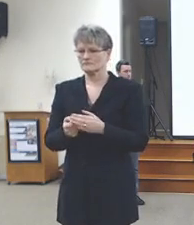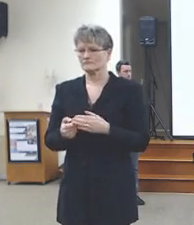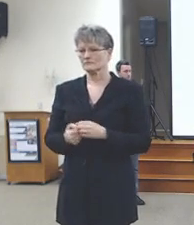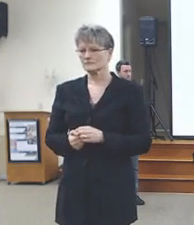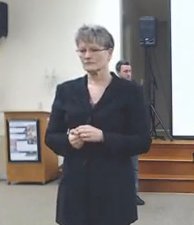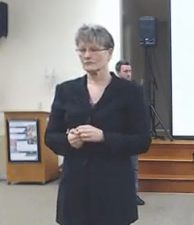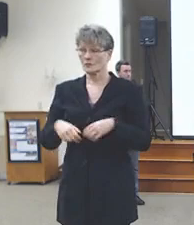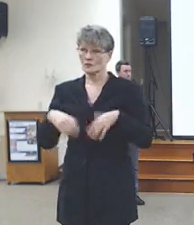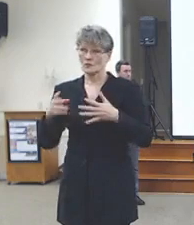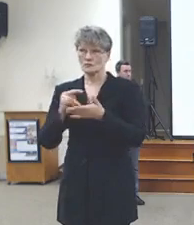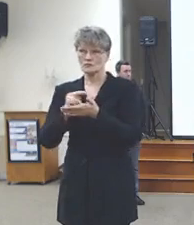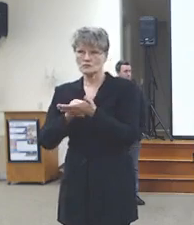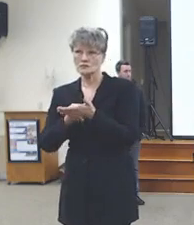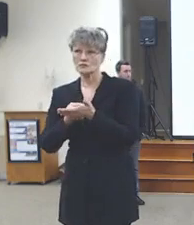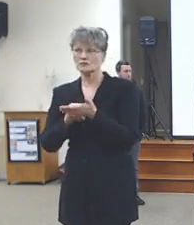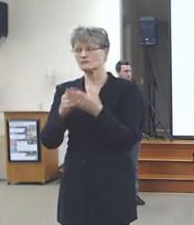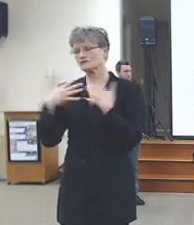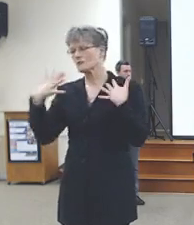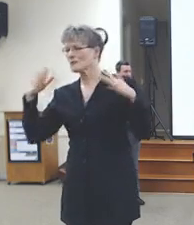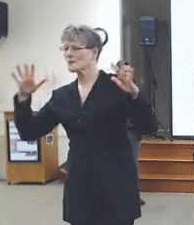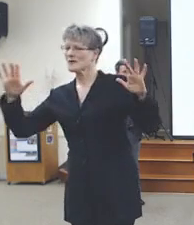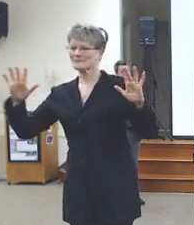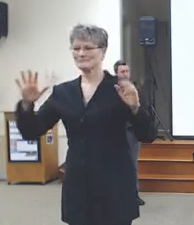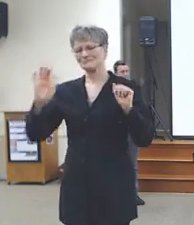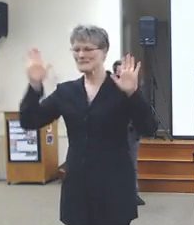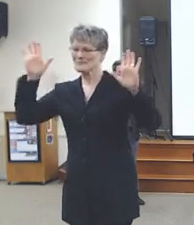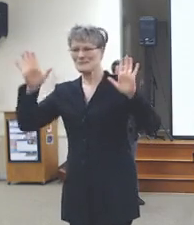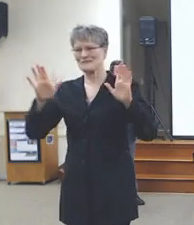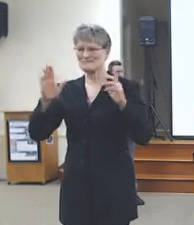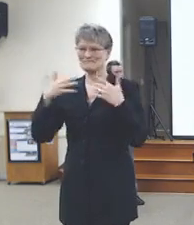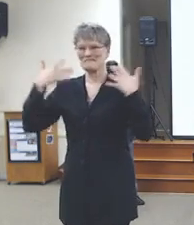they're wonderful friendly helpful people who are trying to make this as